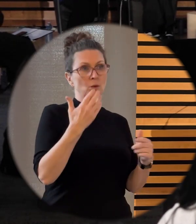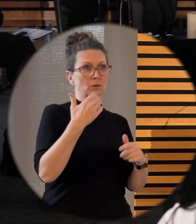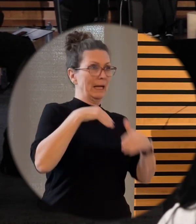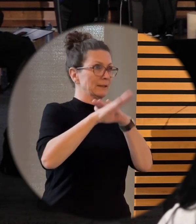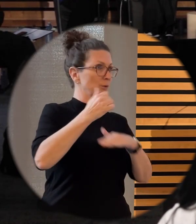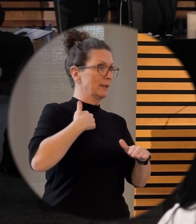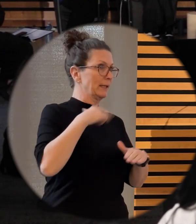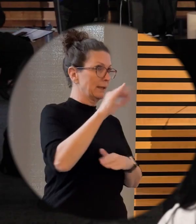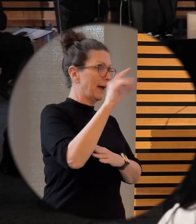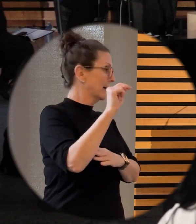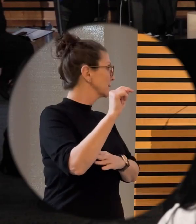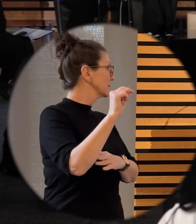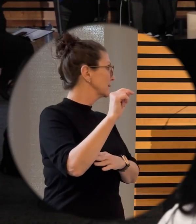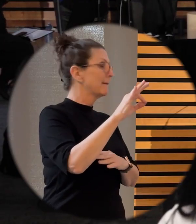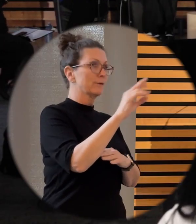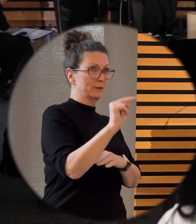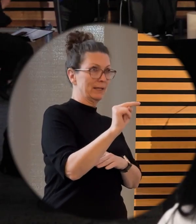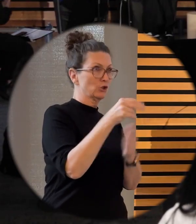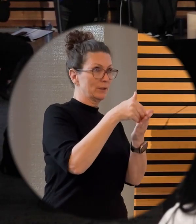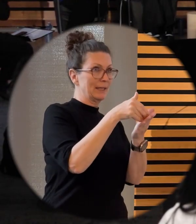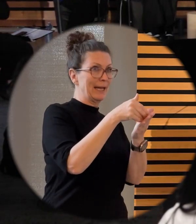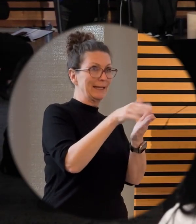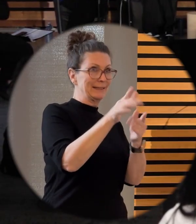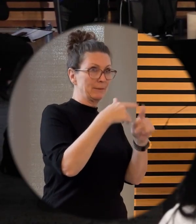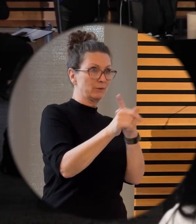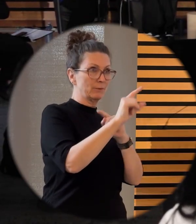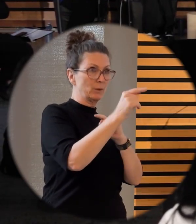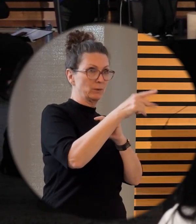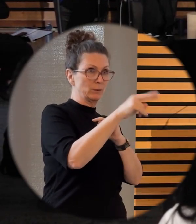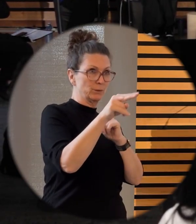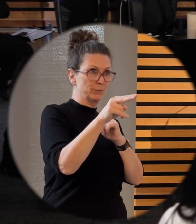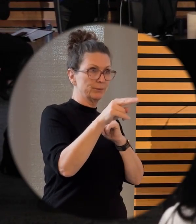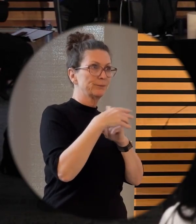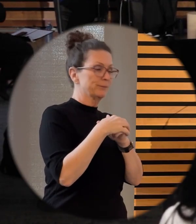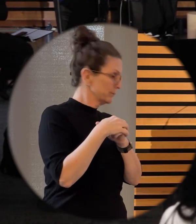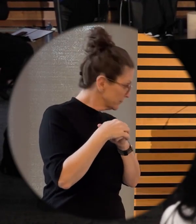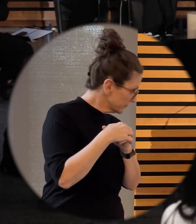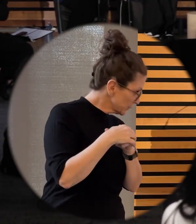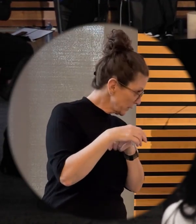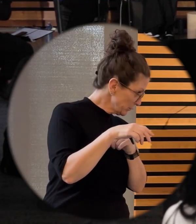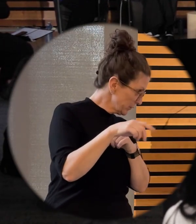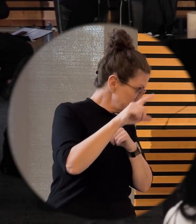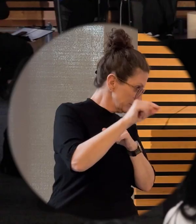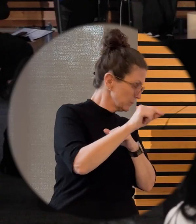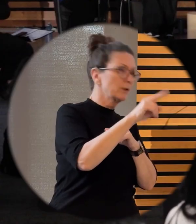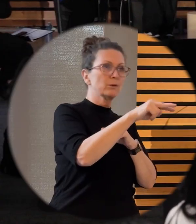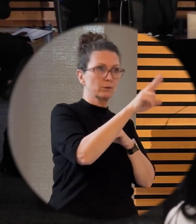the accessible Canada act is first nations are exempted until 2033. There's probably about 635